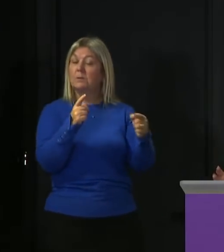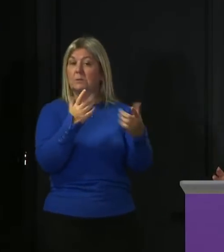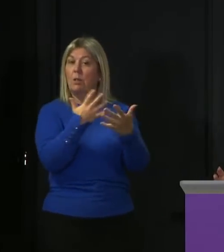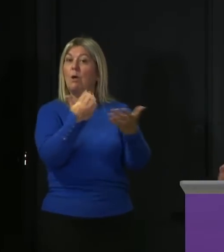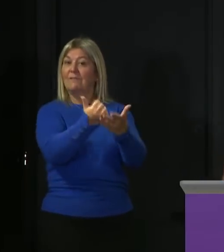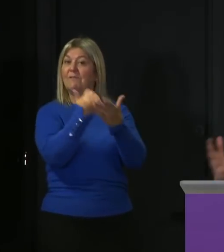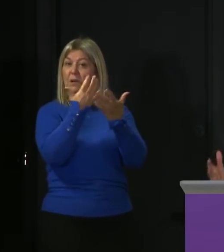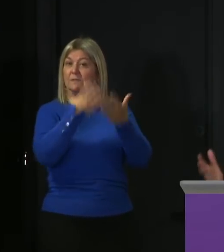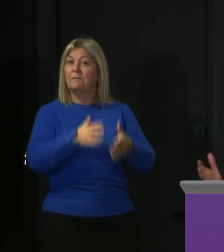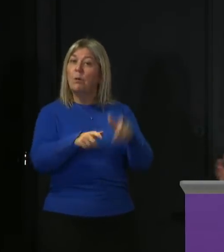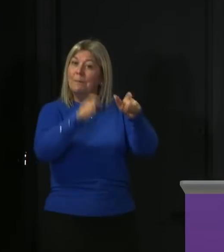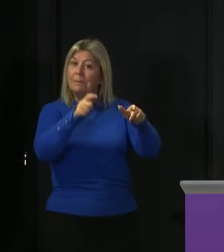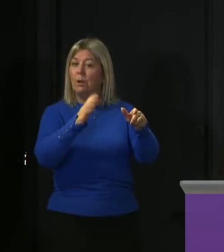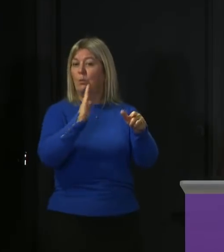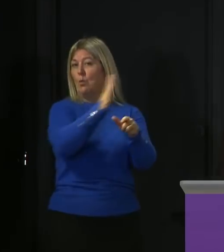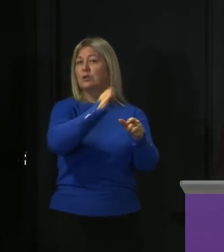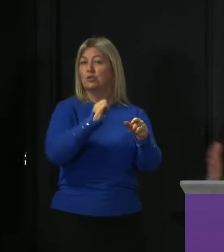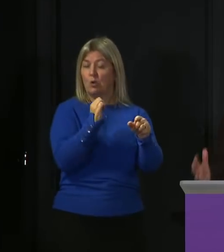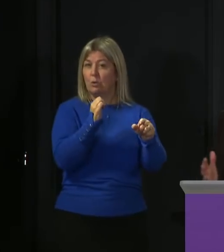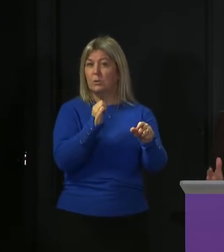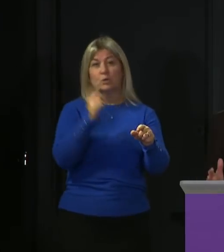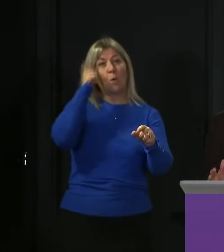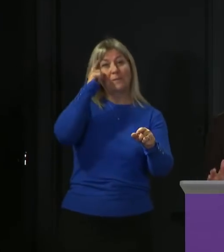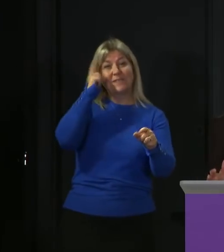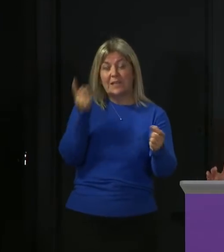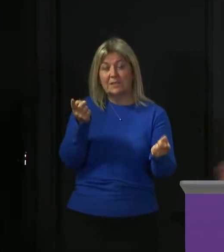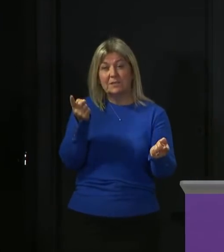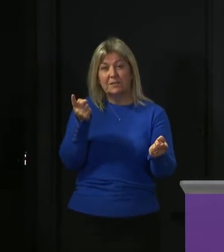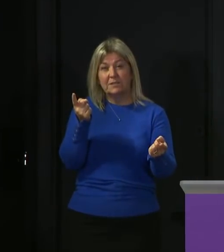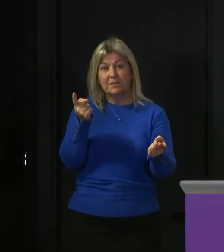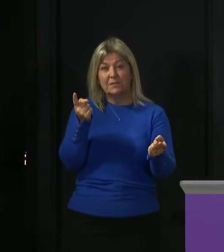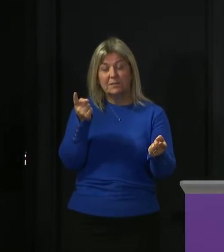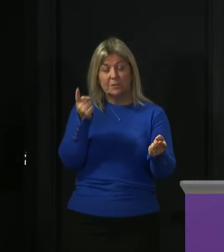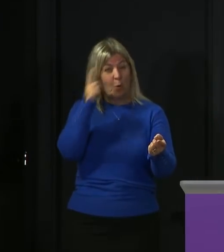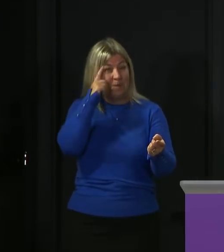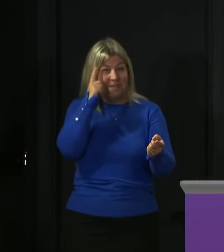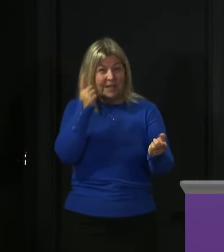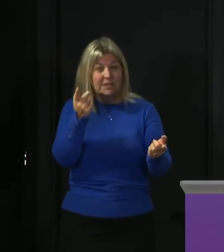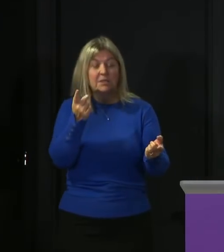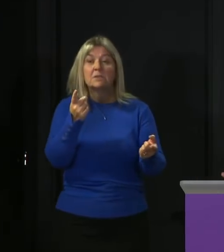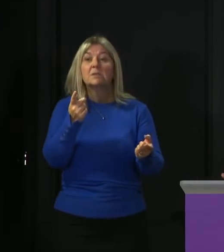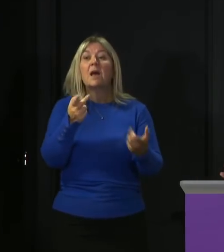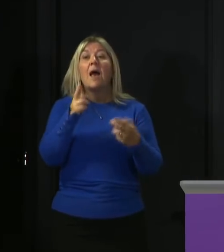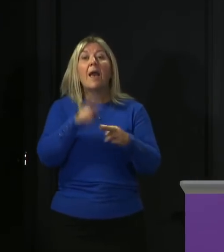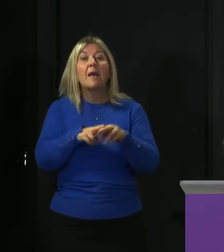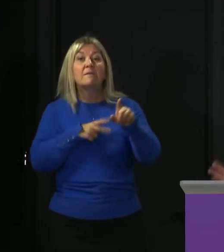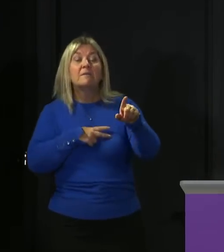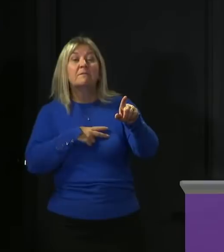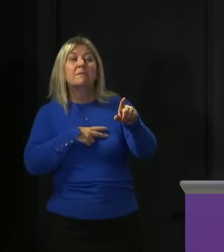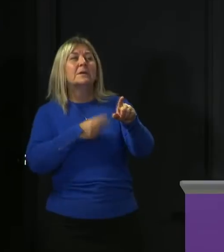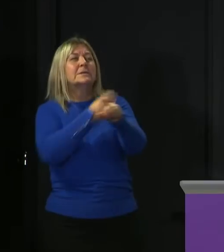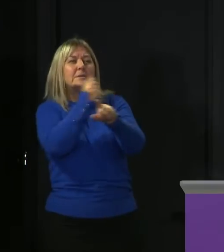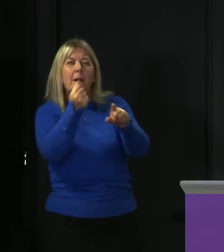sense and not complicated public health analysis, is that if we restrict different households coming